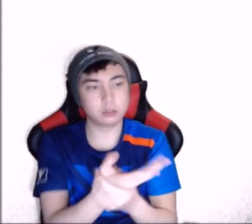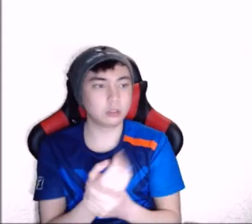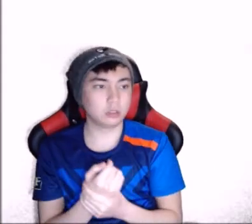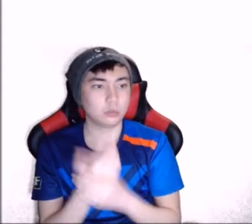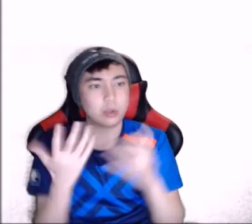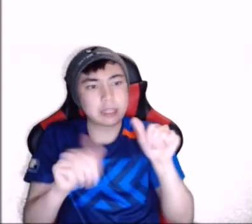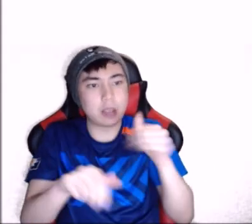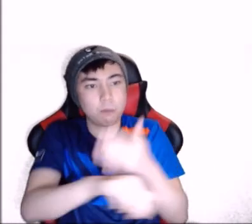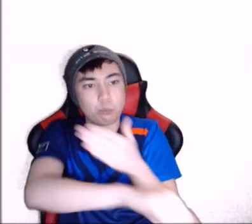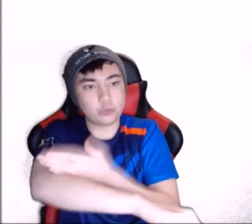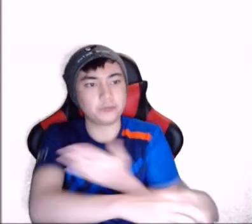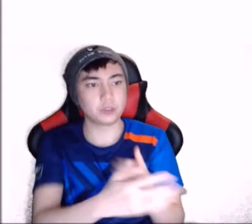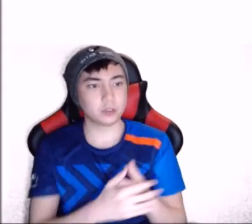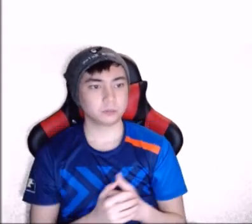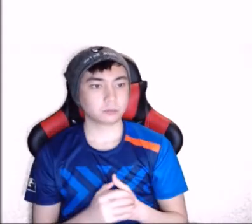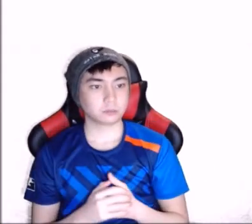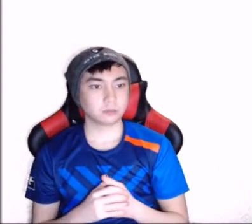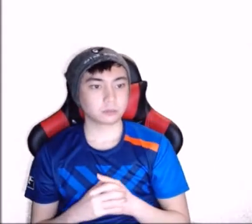(provided you think there’s room for improvement), what would it be?